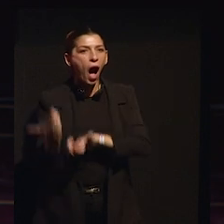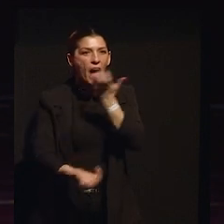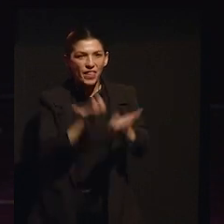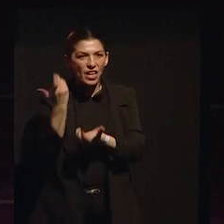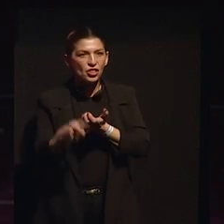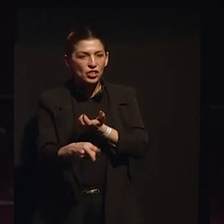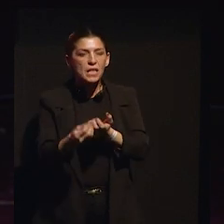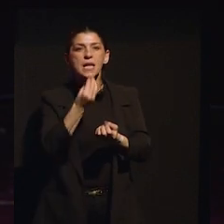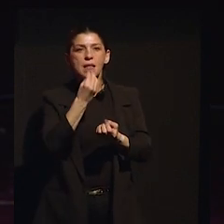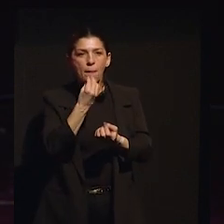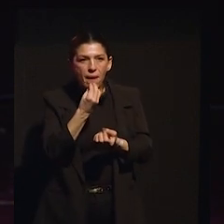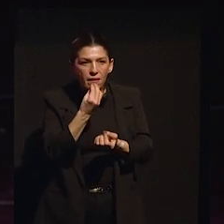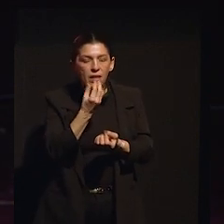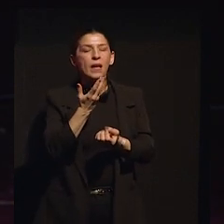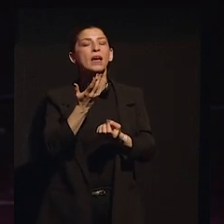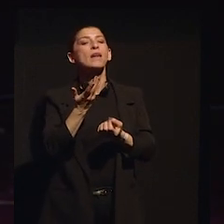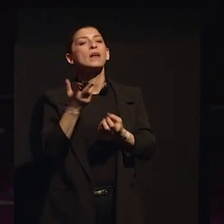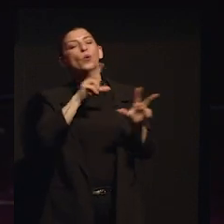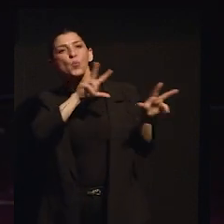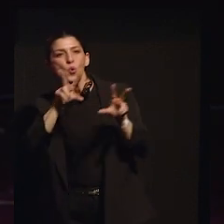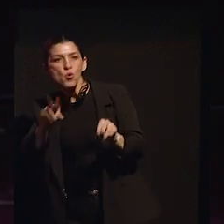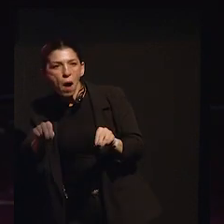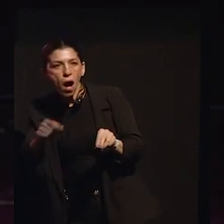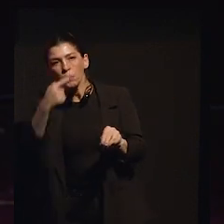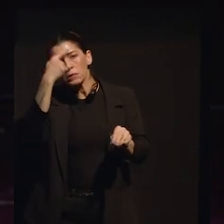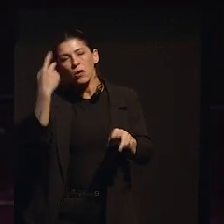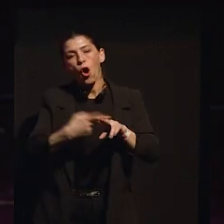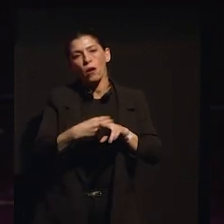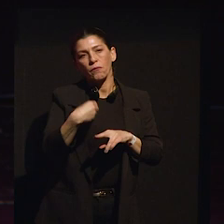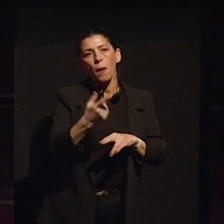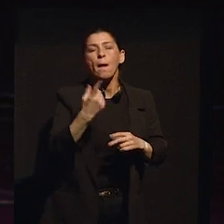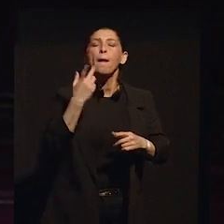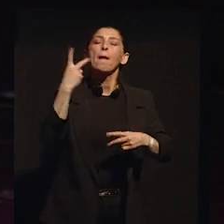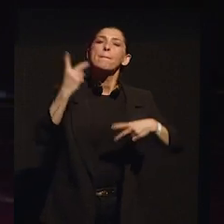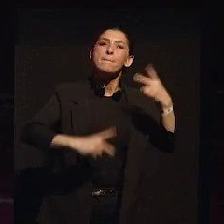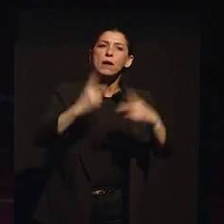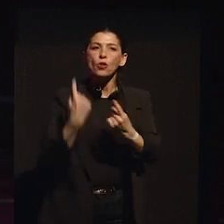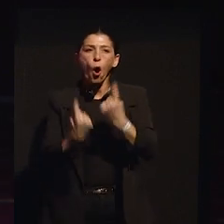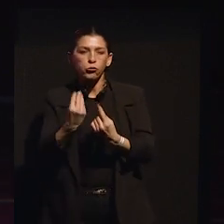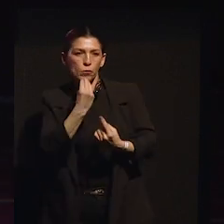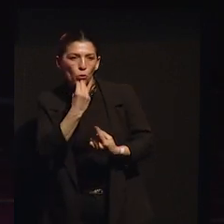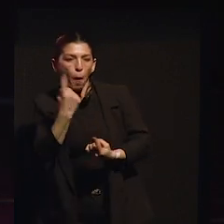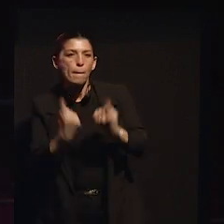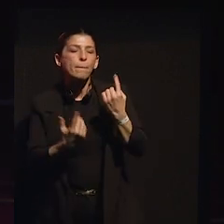Sisterhood comes to an end with fire, which we like a lot. Cause fire changes the way we eat, live,